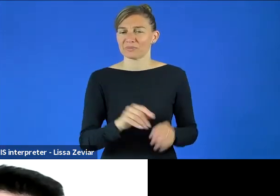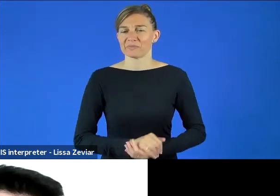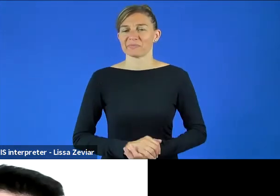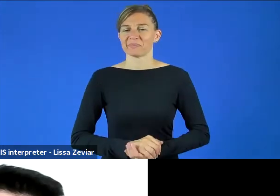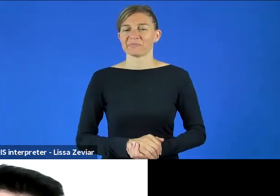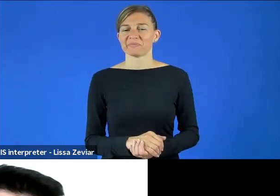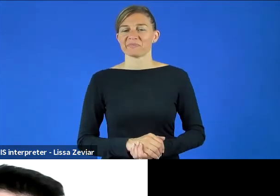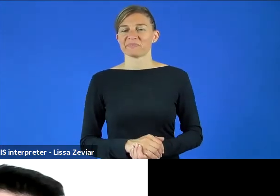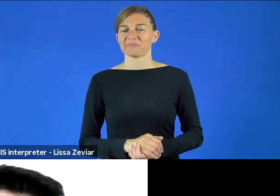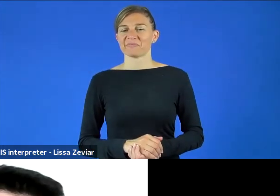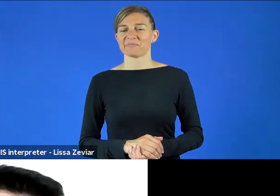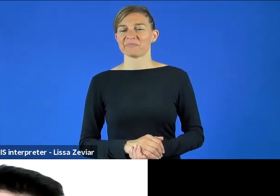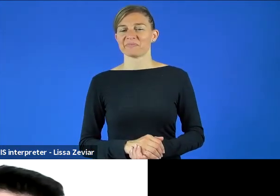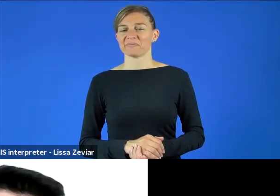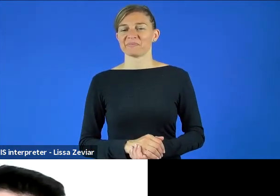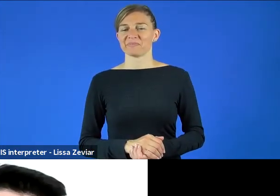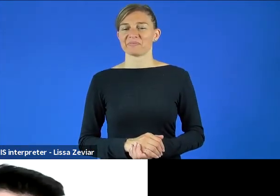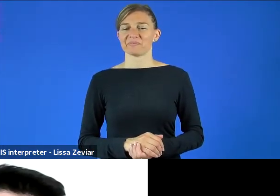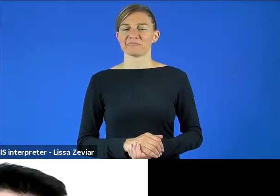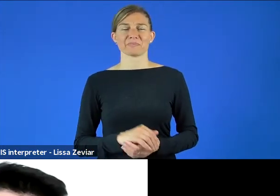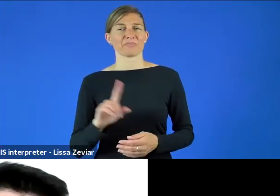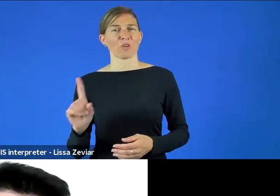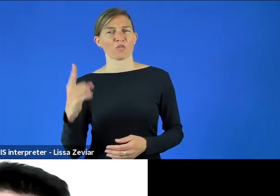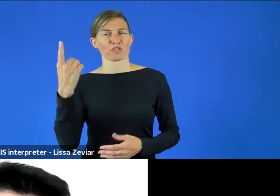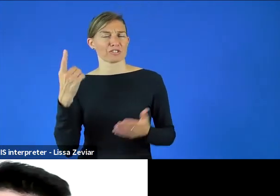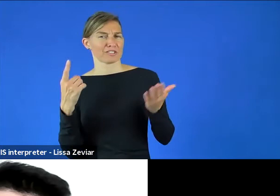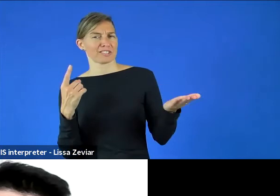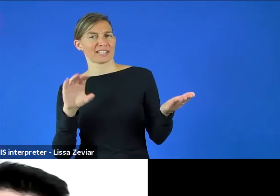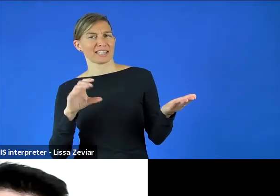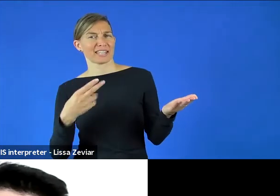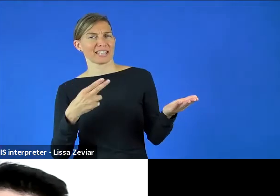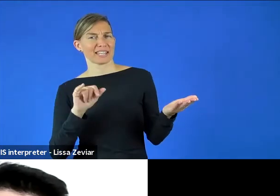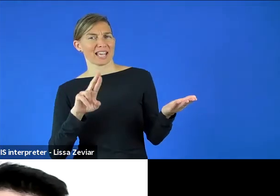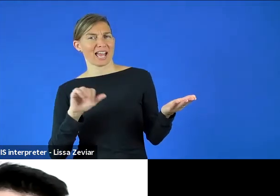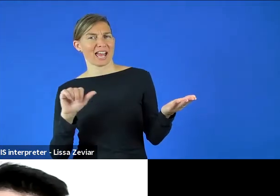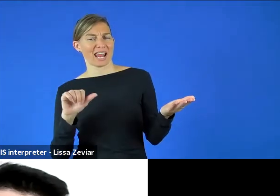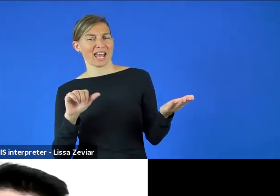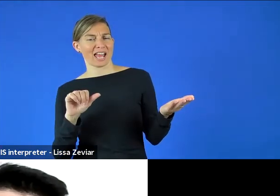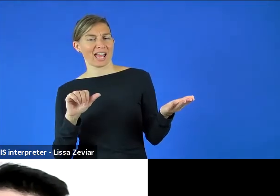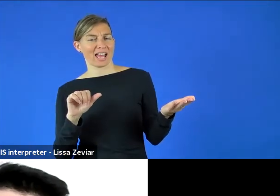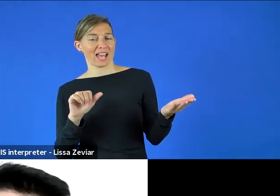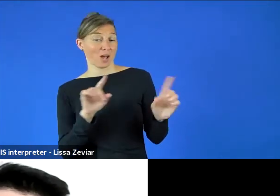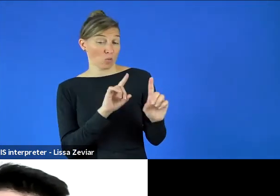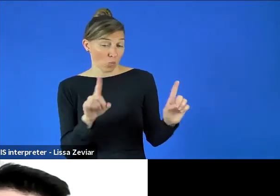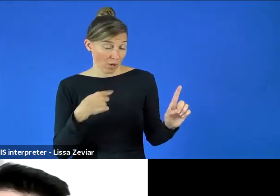Chiara, if you want to go first, you are welcome. If not, I can give my thoughts.